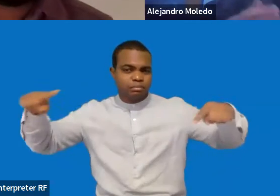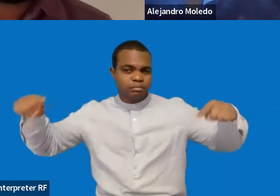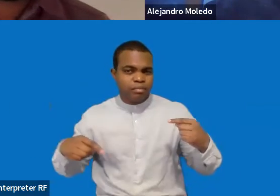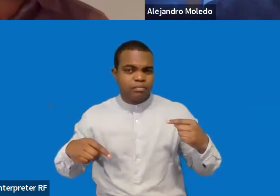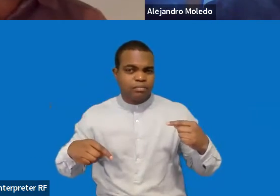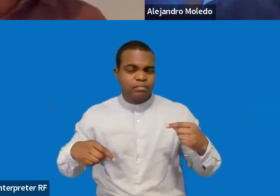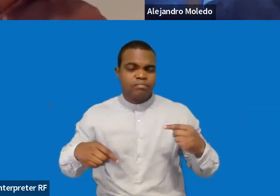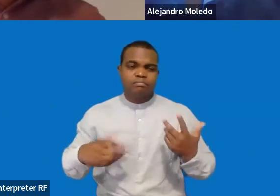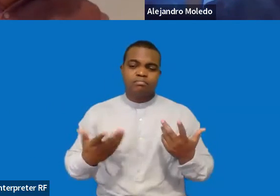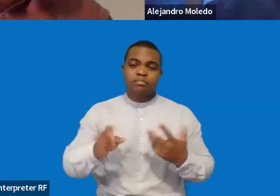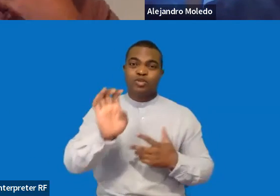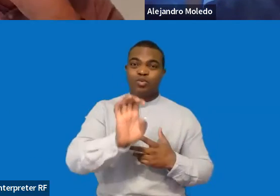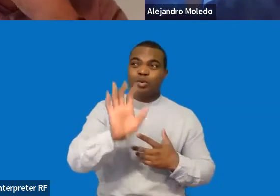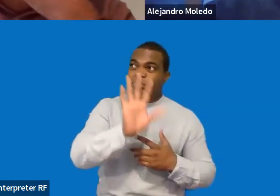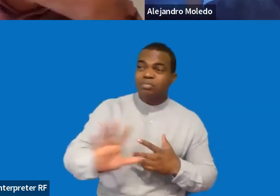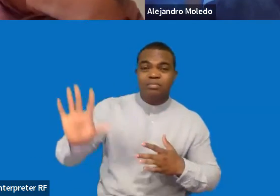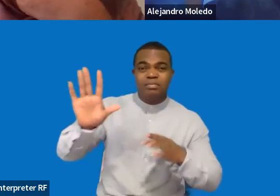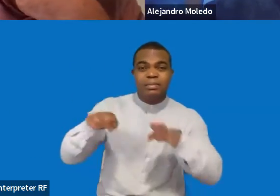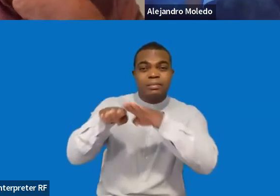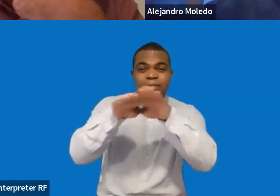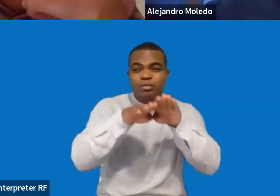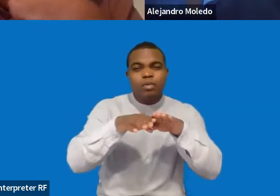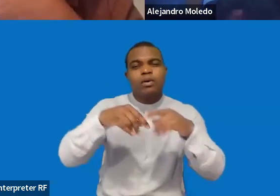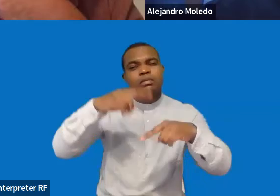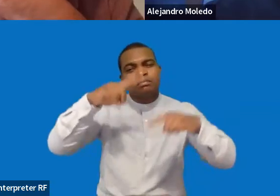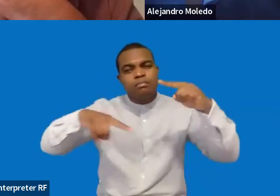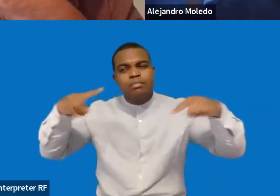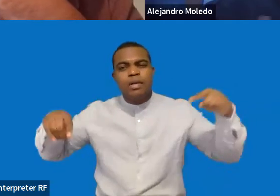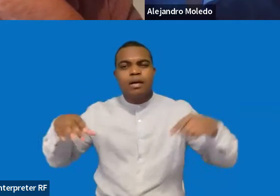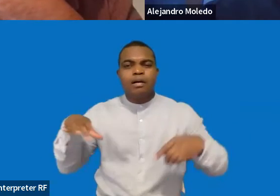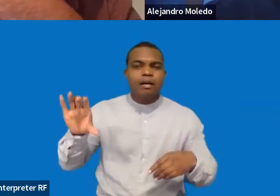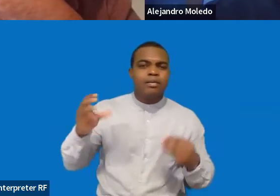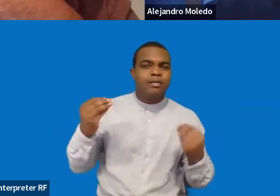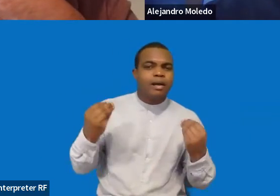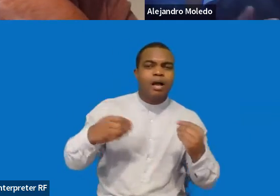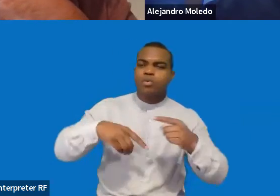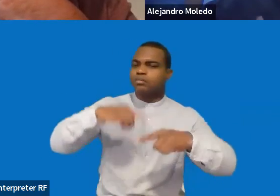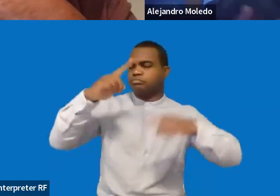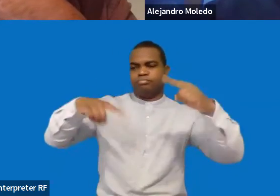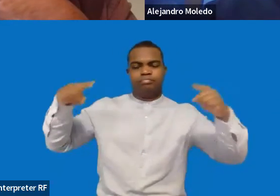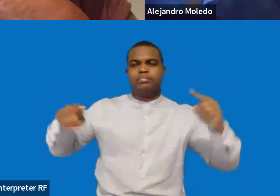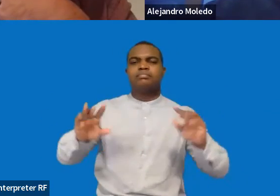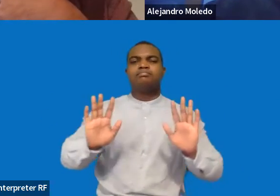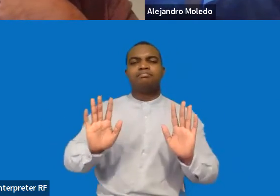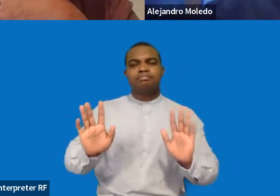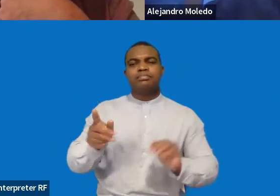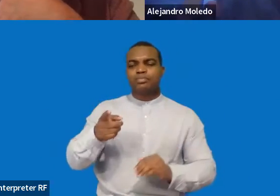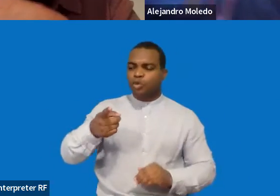and the issuing at national level, if it's not in the cases I just mentioned, it should be upon request.